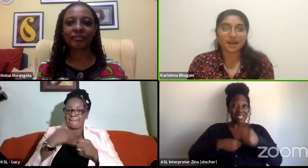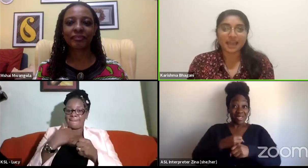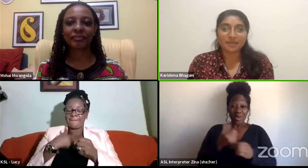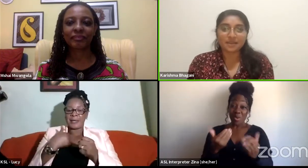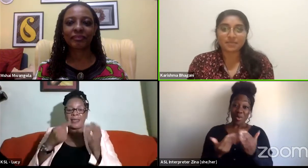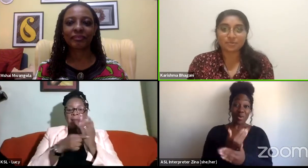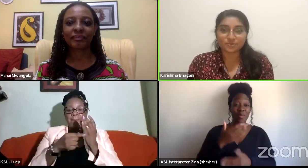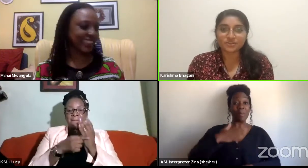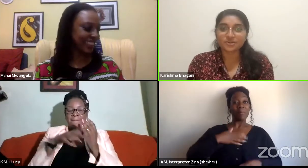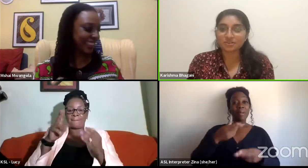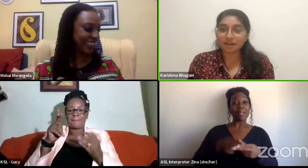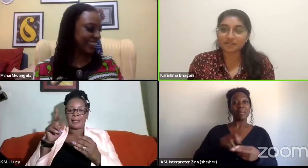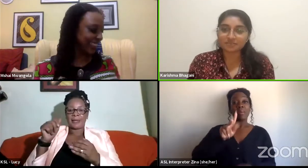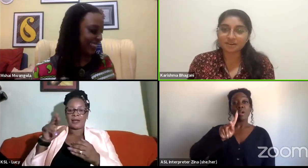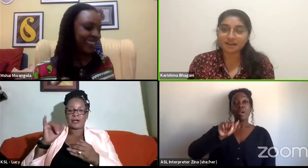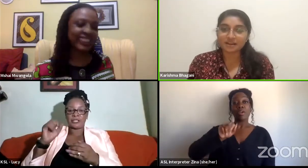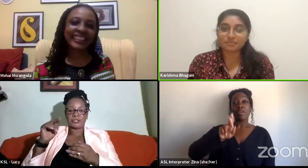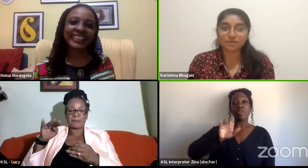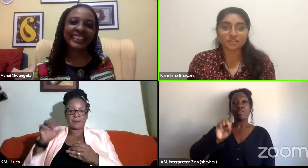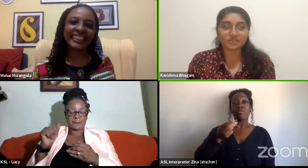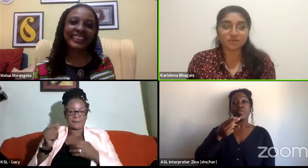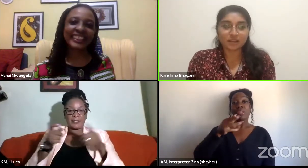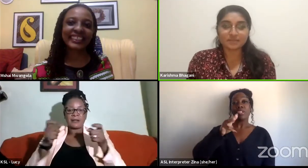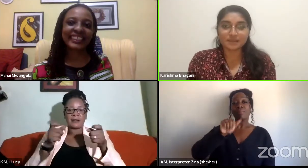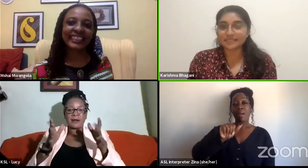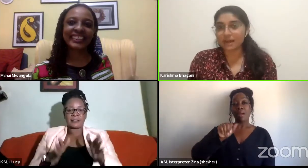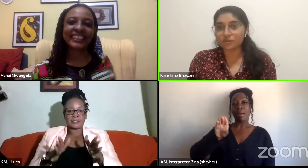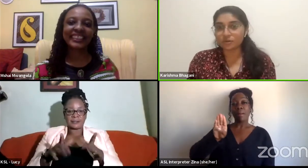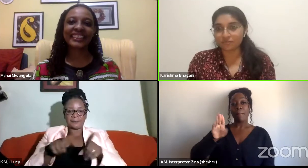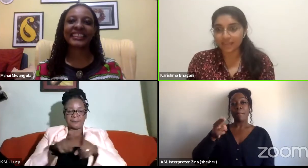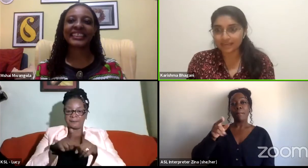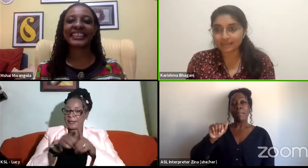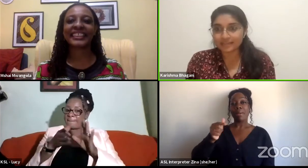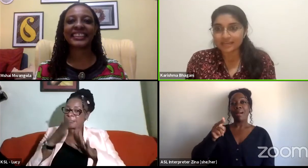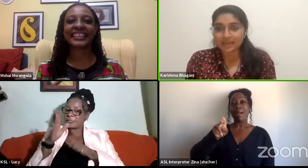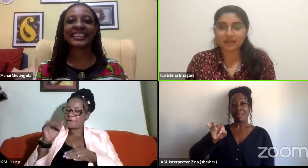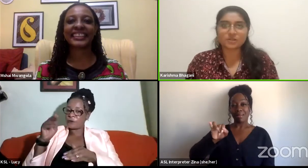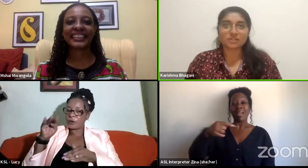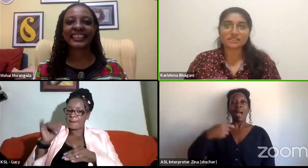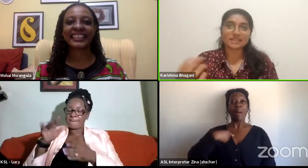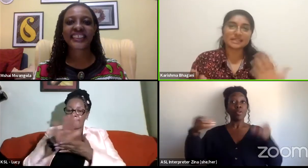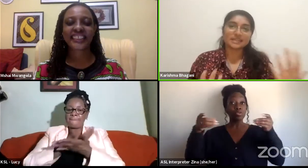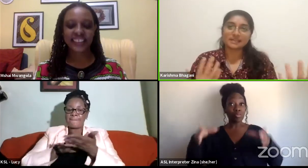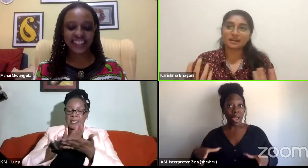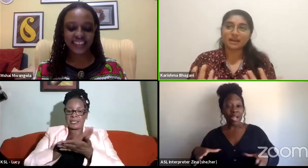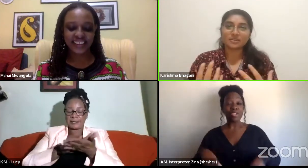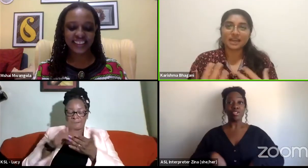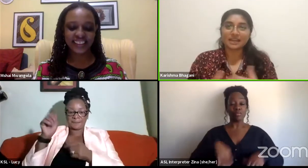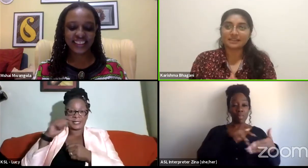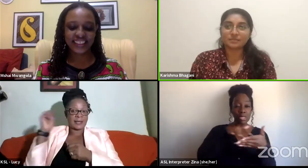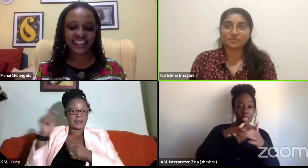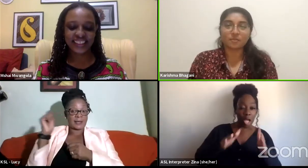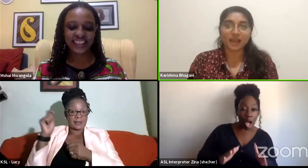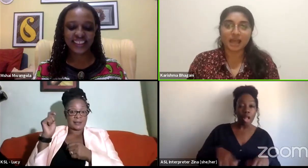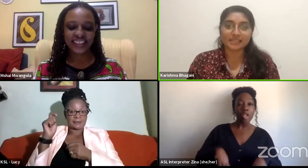I am a producer, director and an emerging scholar based out of Kenya, interested in understanding performing arts